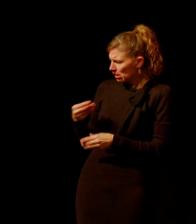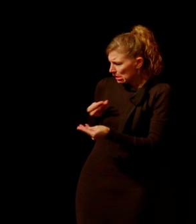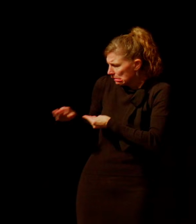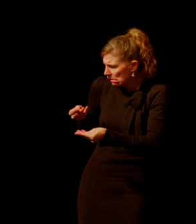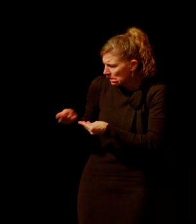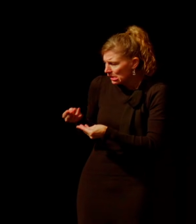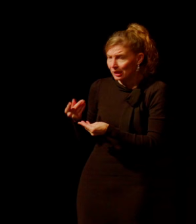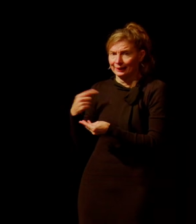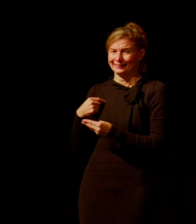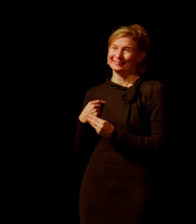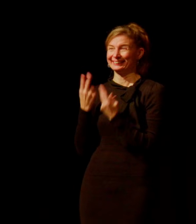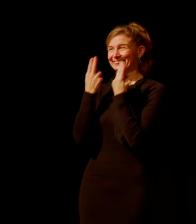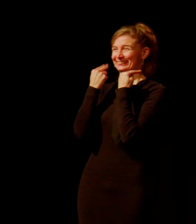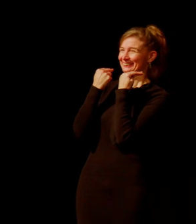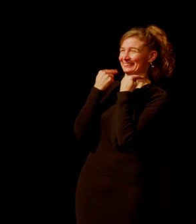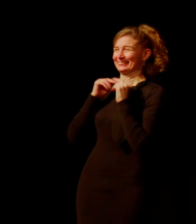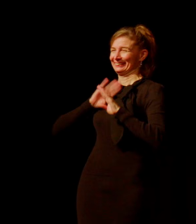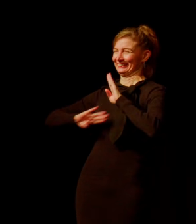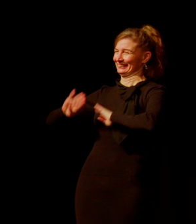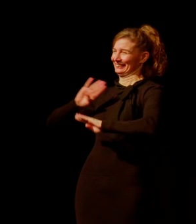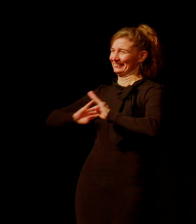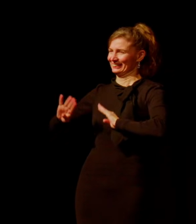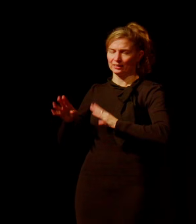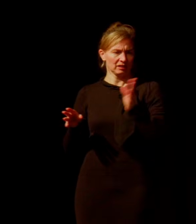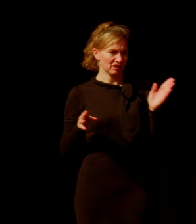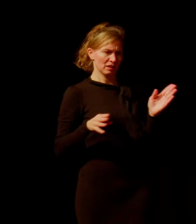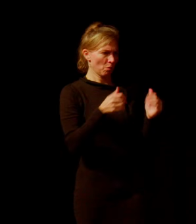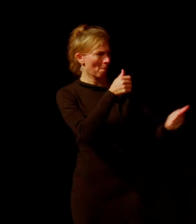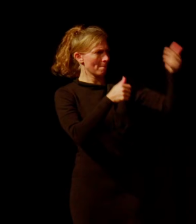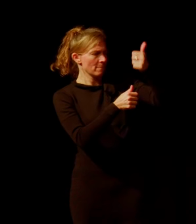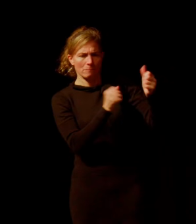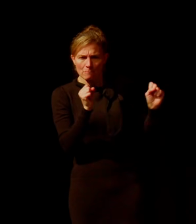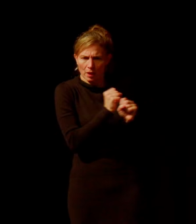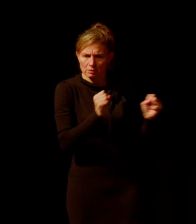So today I’d like to show you, to challenge you to see